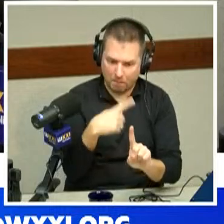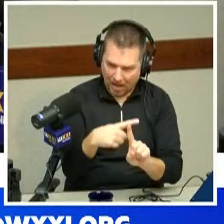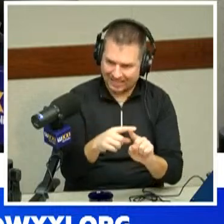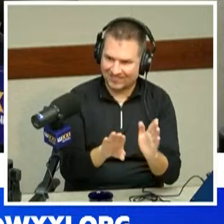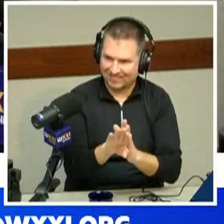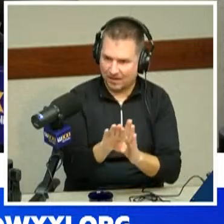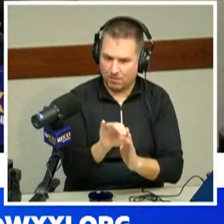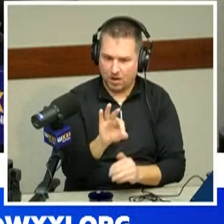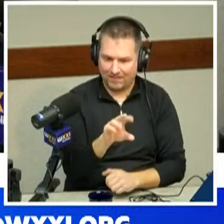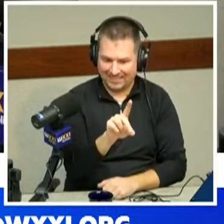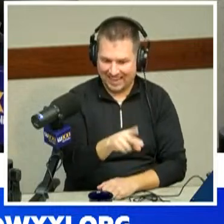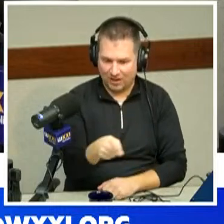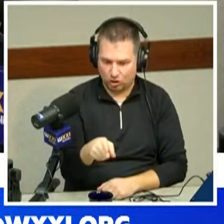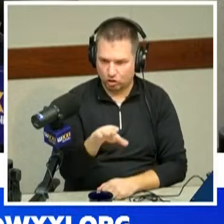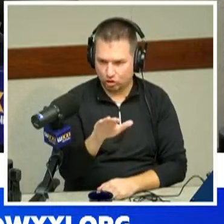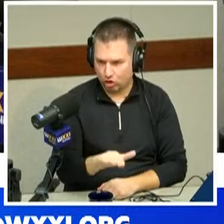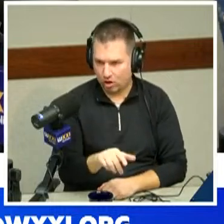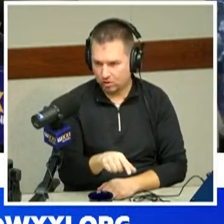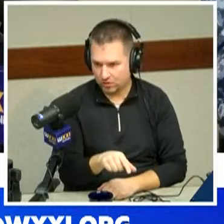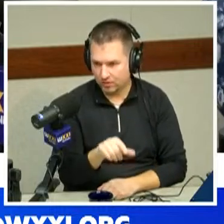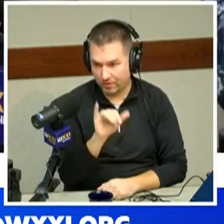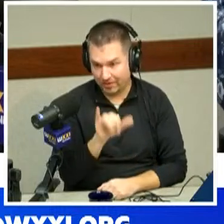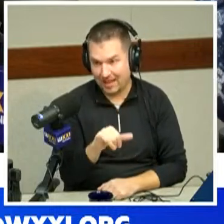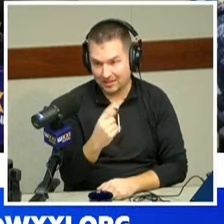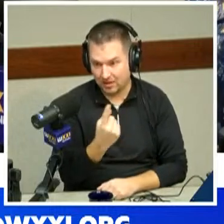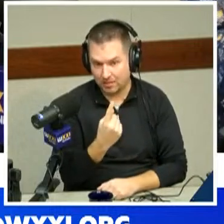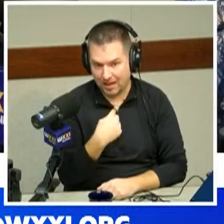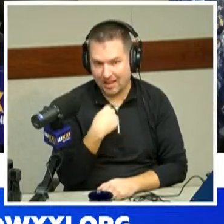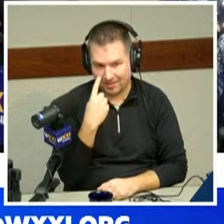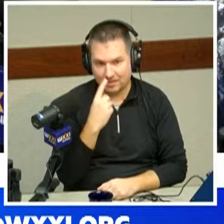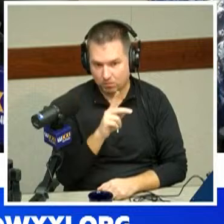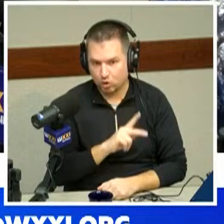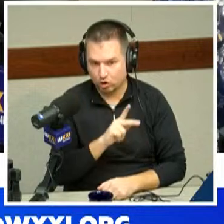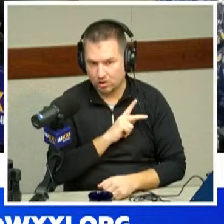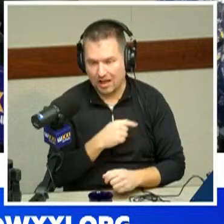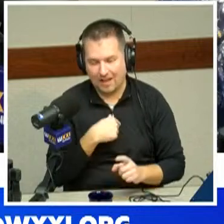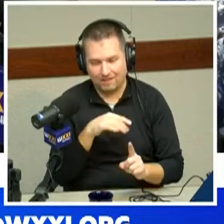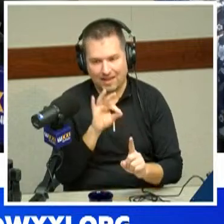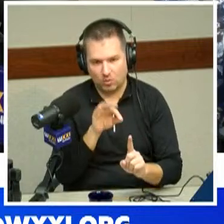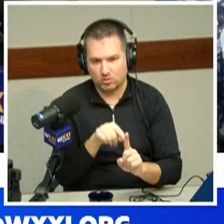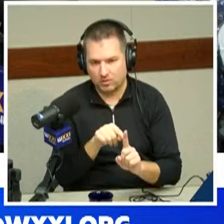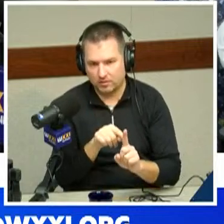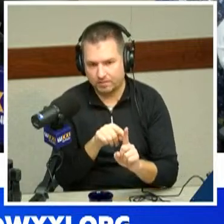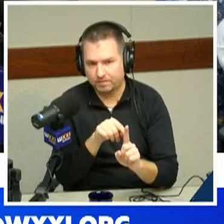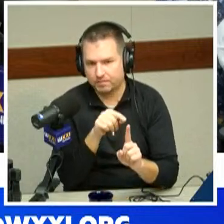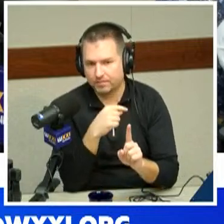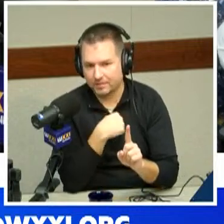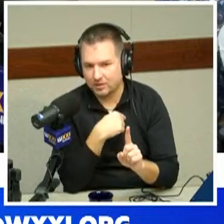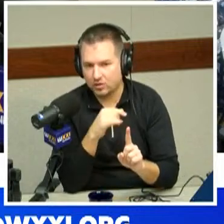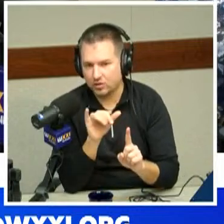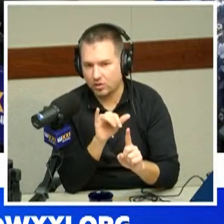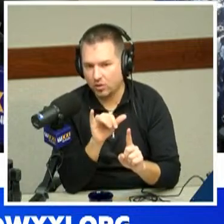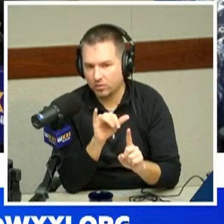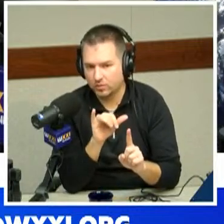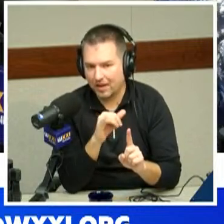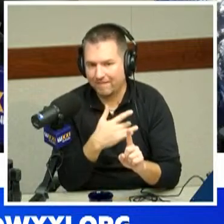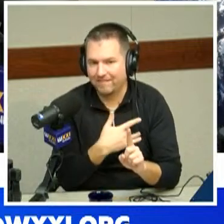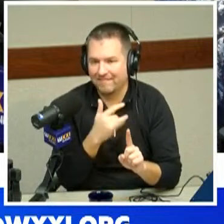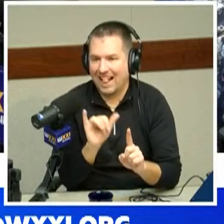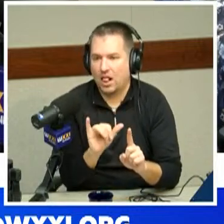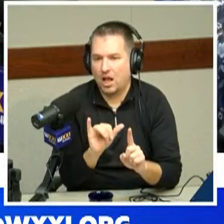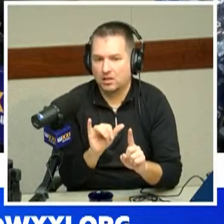dhh child so that's something I think personally I find and I I I also I mean I felt like I have